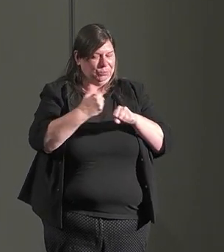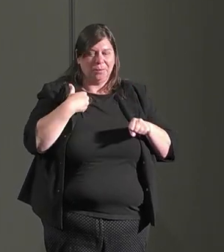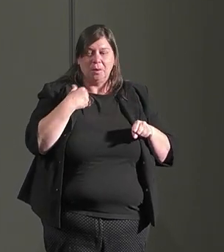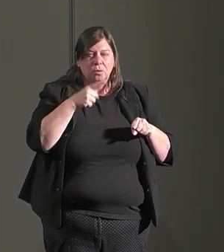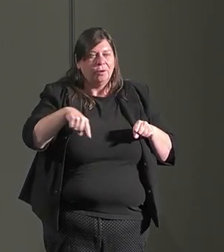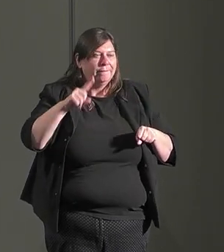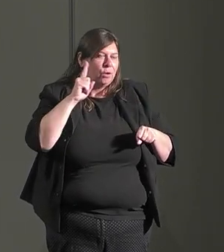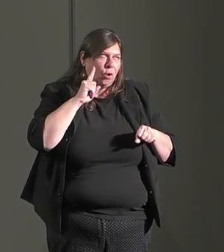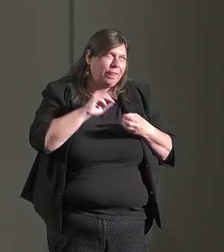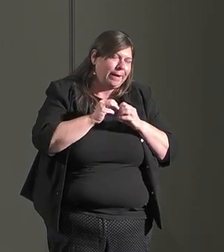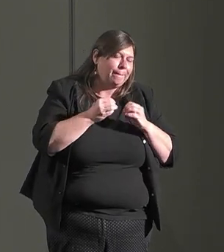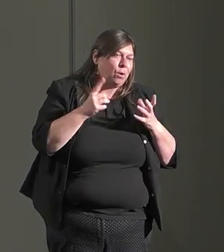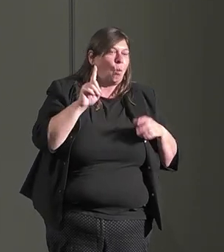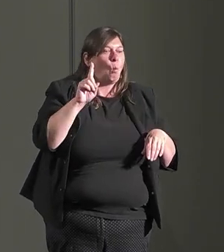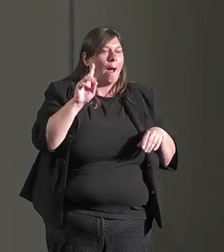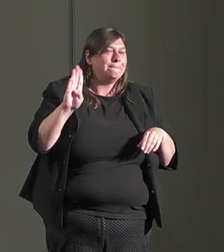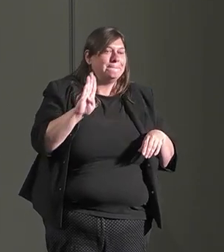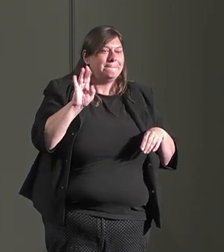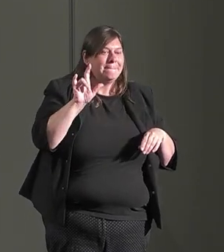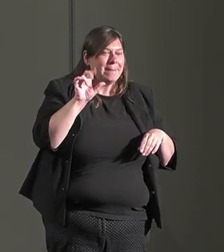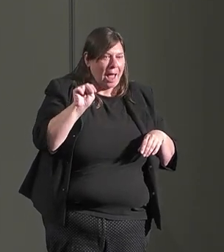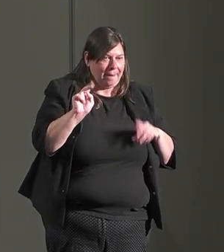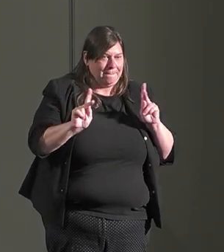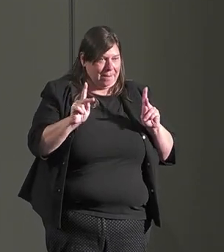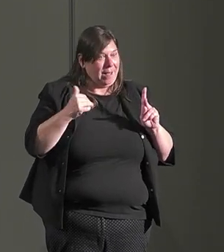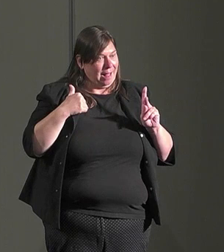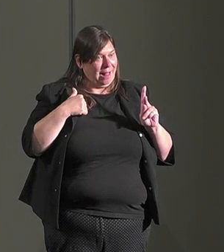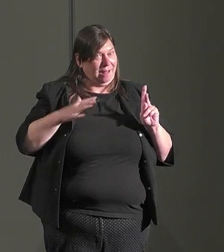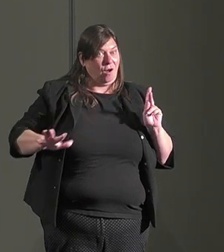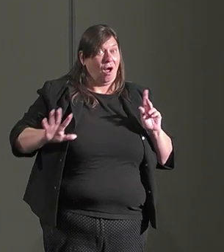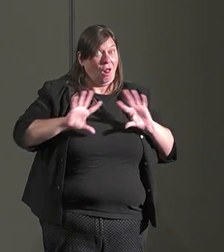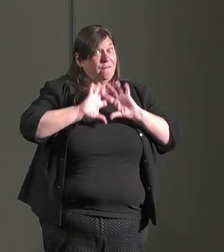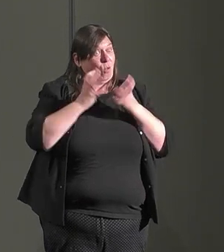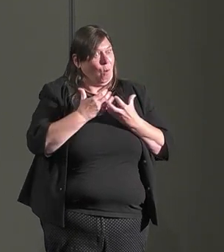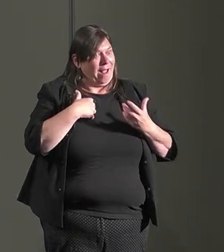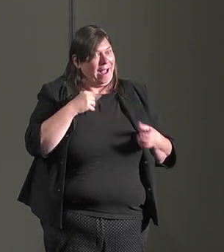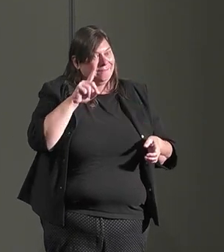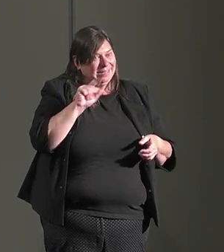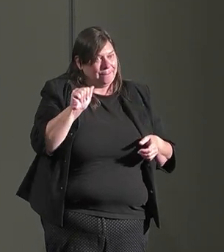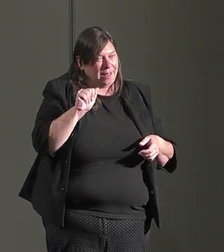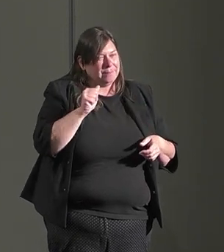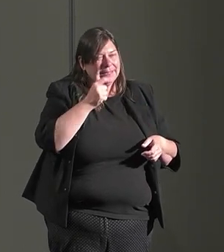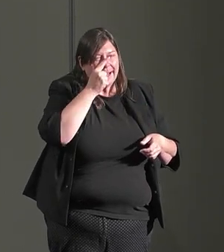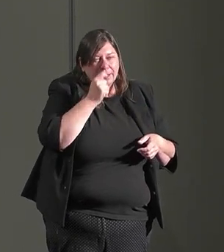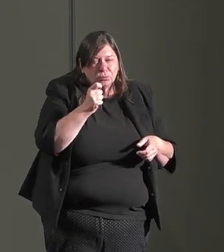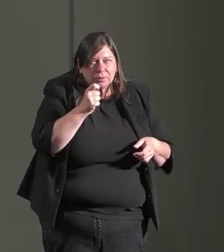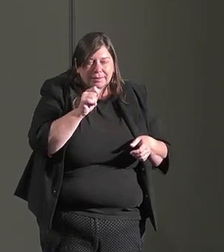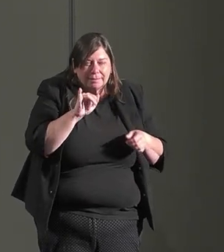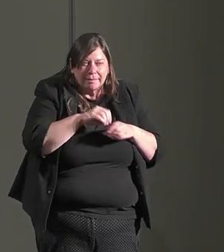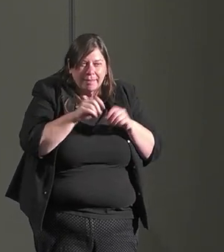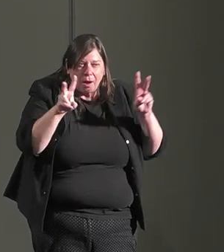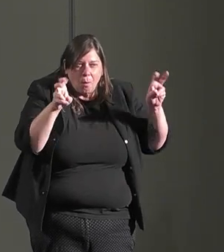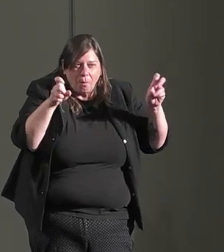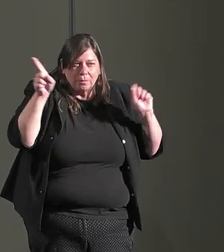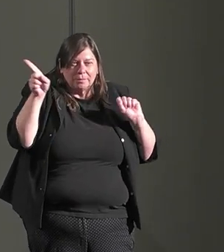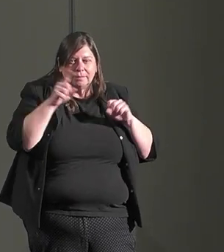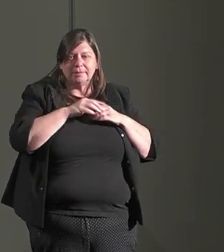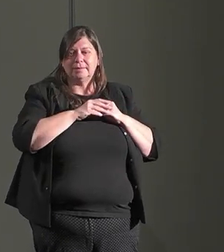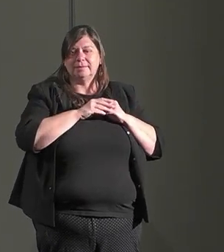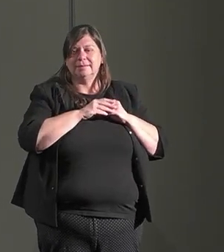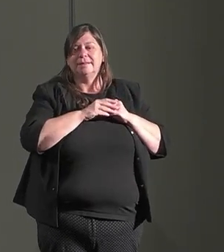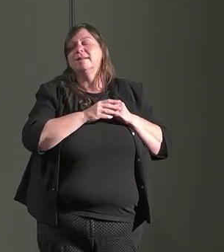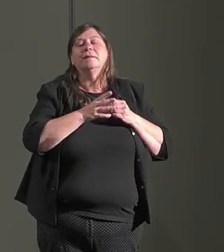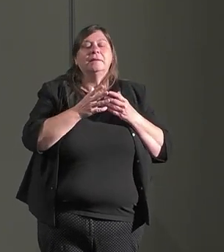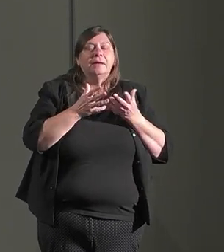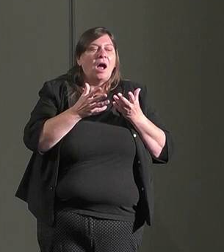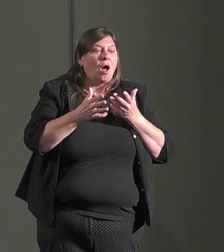these numbers there is a billion world wide with people with disabilities. There is a significant